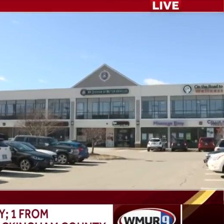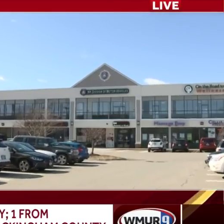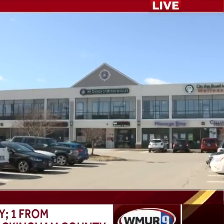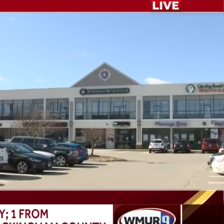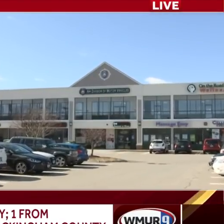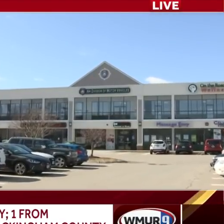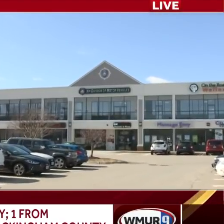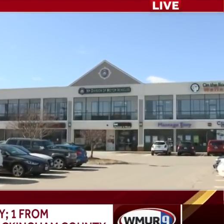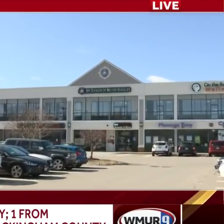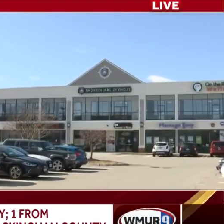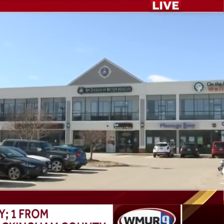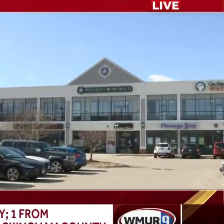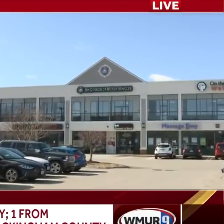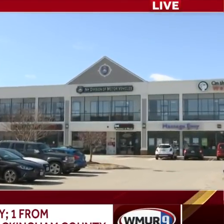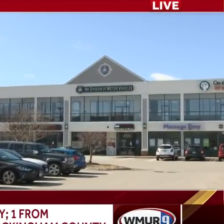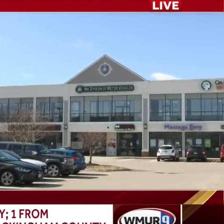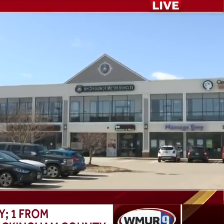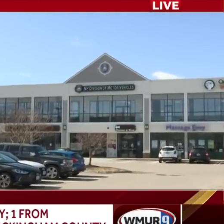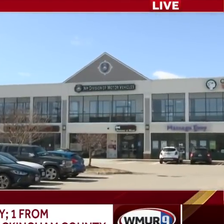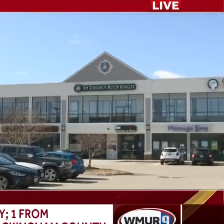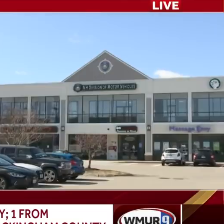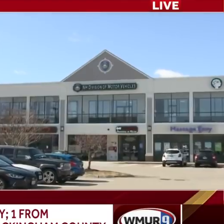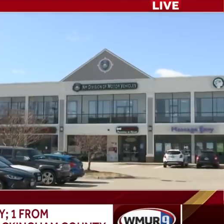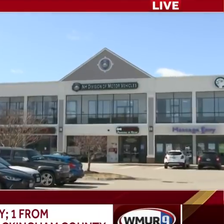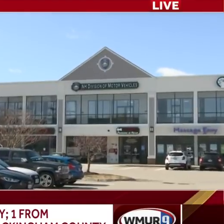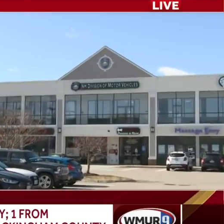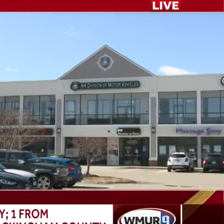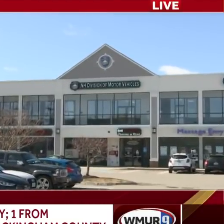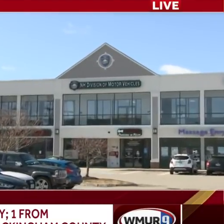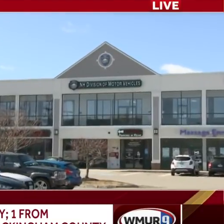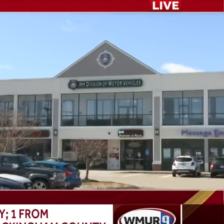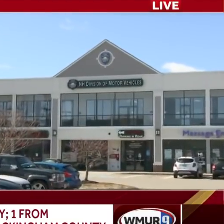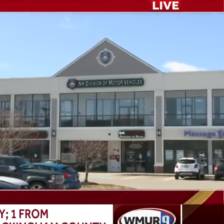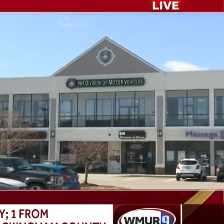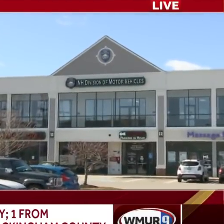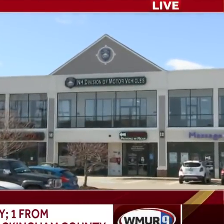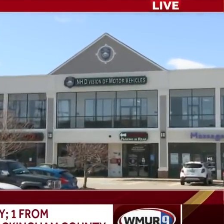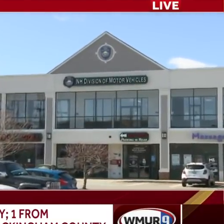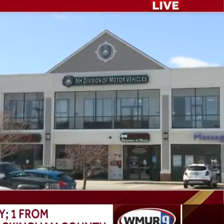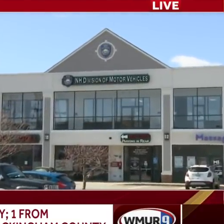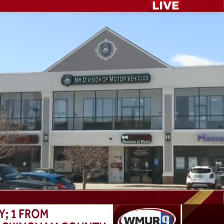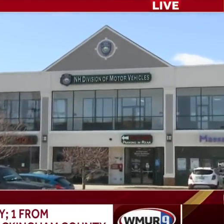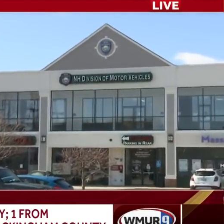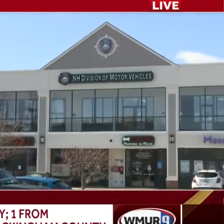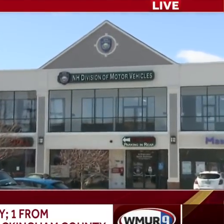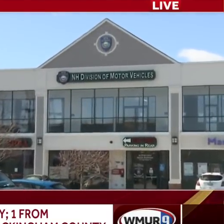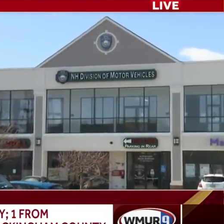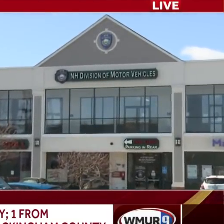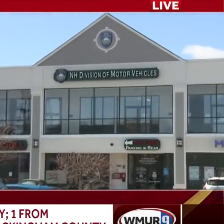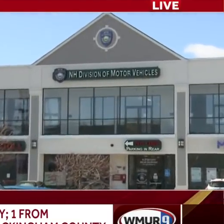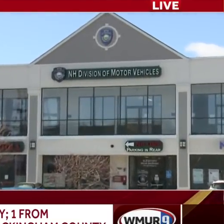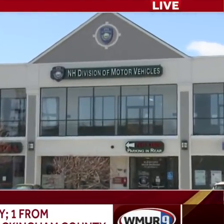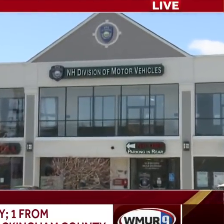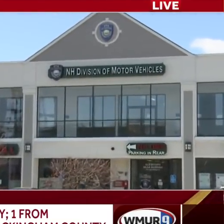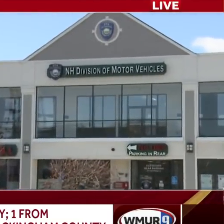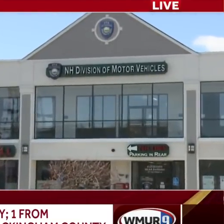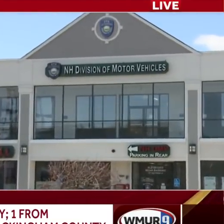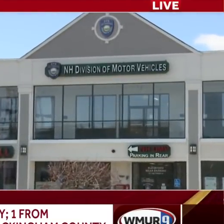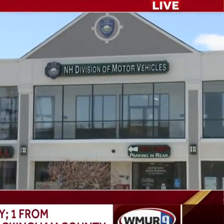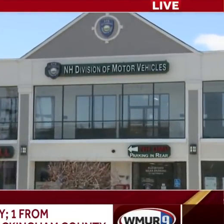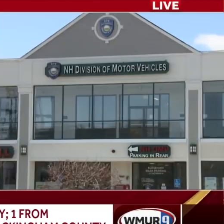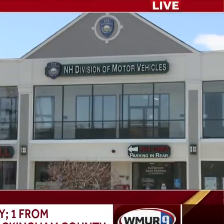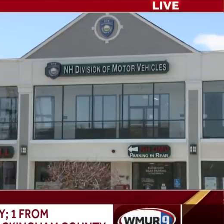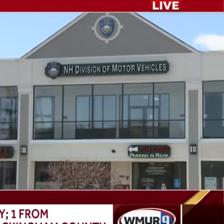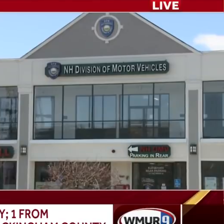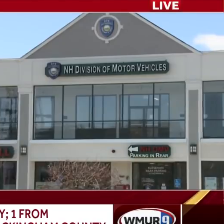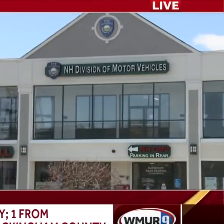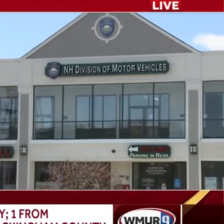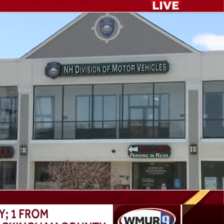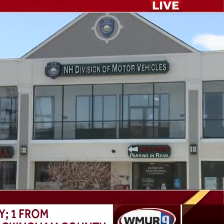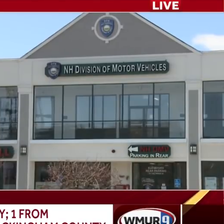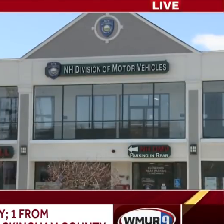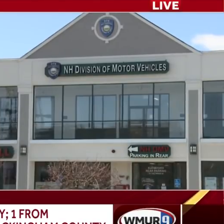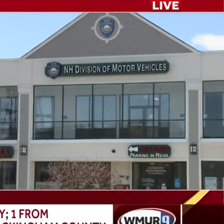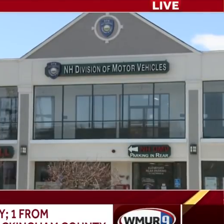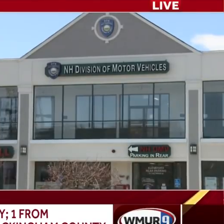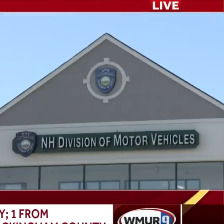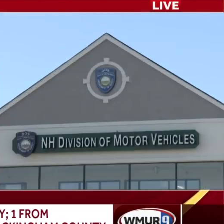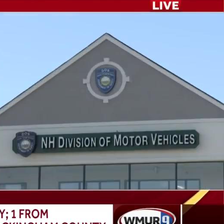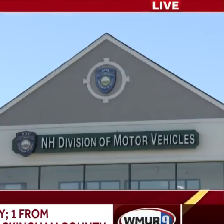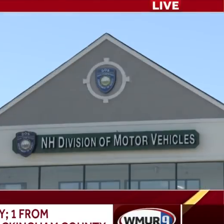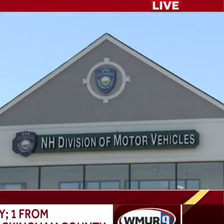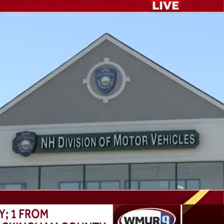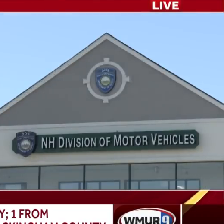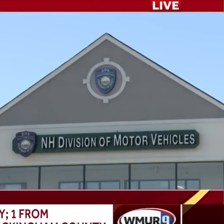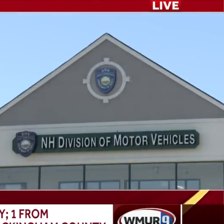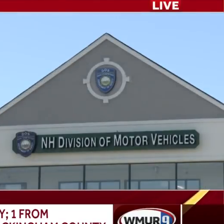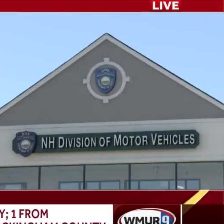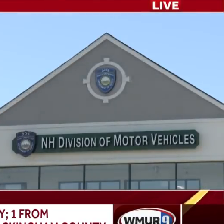MANY TIMES WHEN WE HAVE IDENTIFIED SOMEBODY WITH COVID-19, THEY WERE EITHER MINIMAL COMMUNITY CONTACTS AND WE WERE ABLE TO IDENTIFY SPECIFIC PEOPLE THAT ARE CLOSE